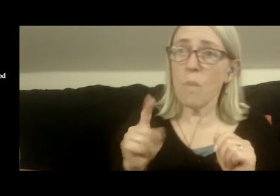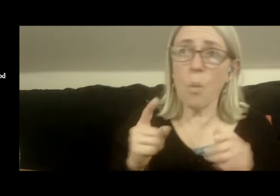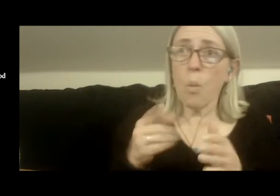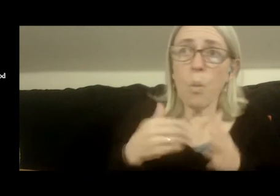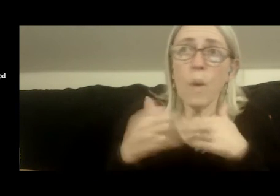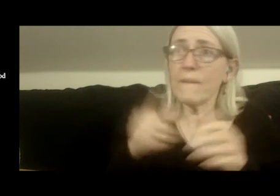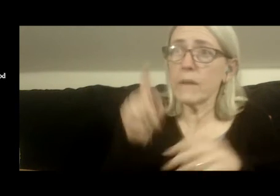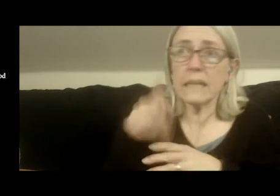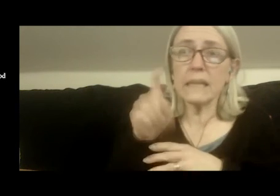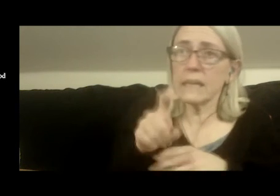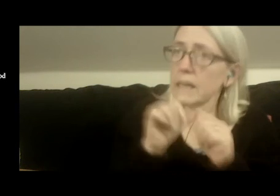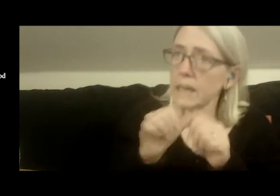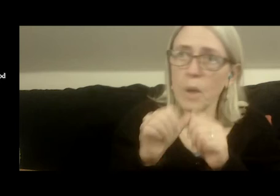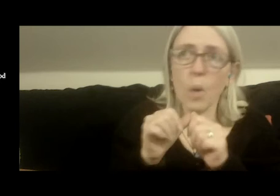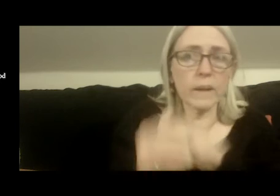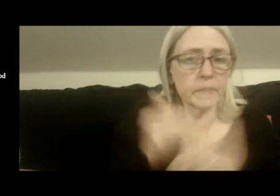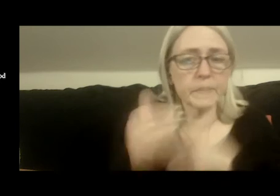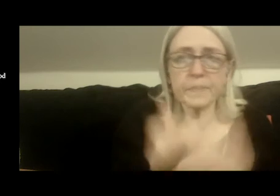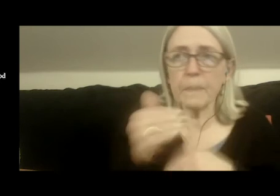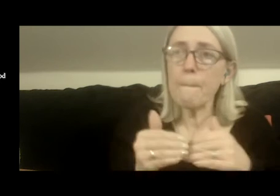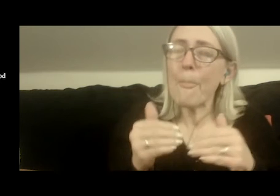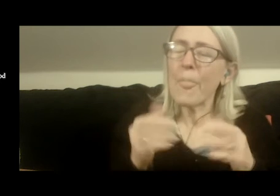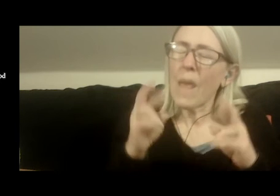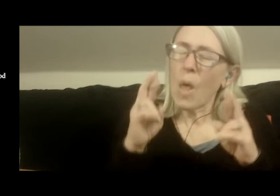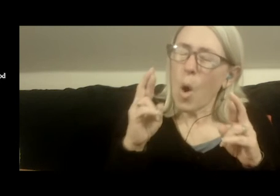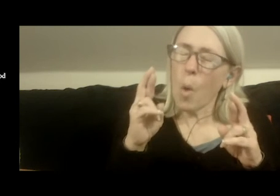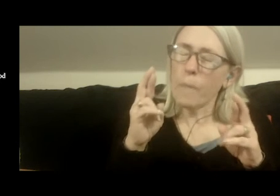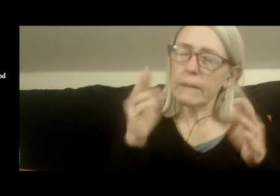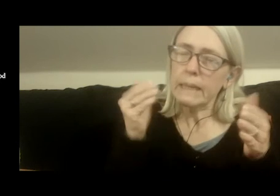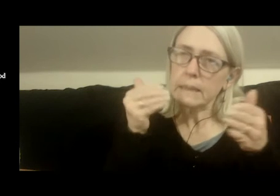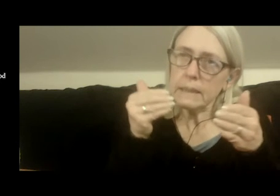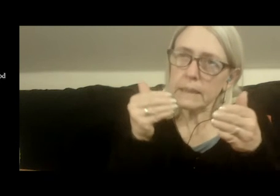here we are almost hopefully post pandemic and still thriving.